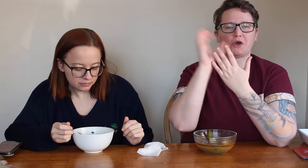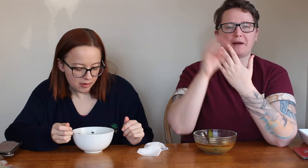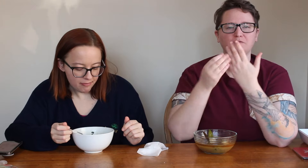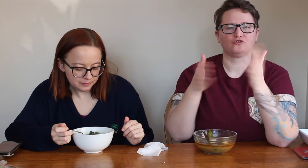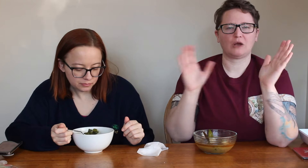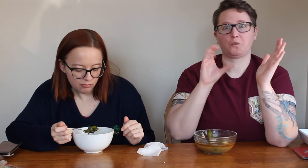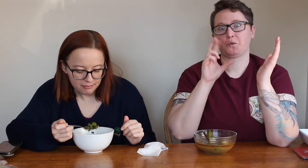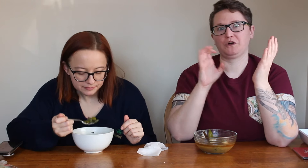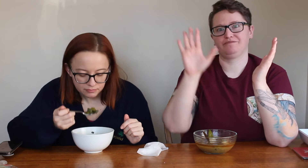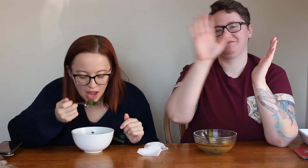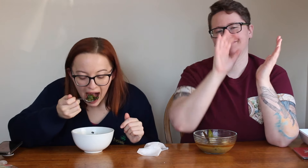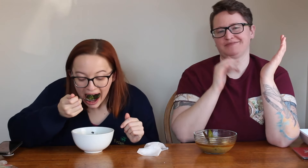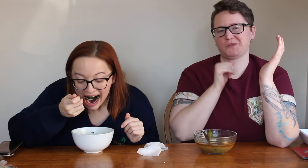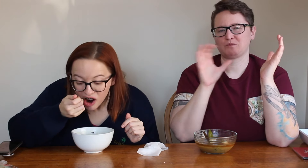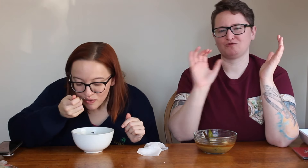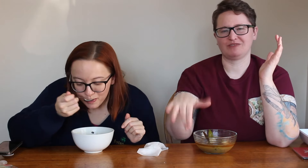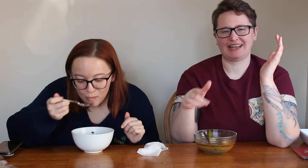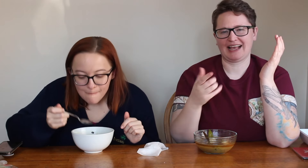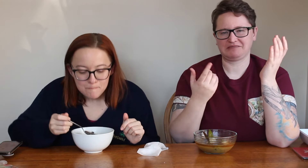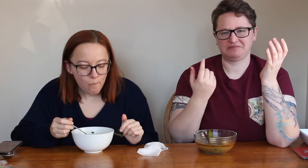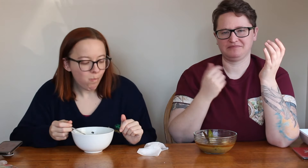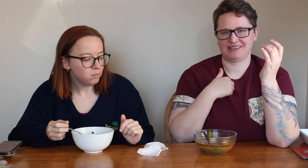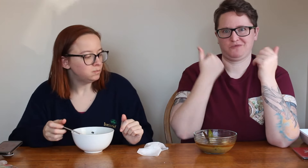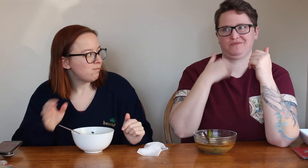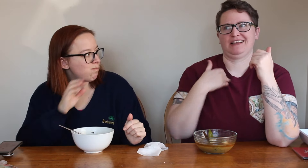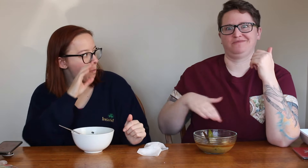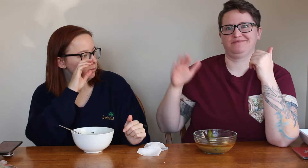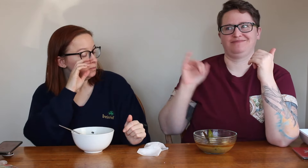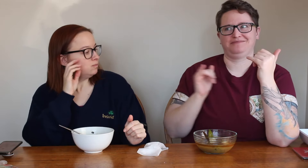I don't know, there's some like science or especially within history that they cover things up